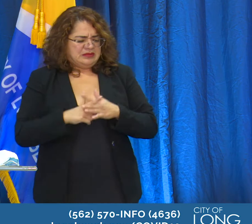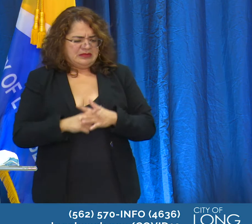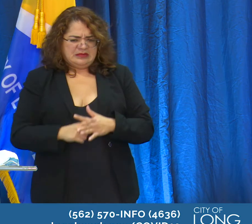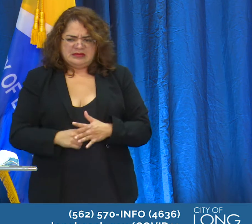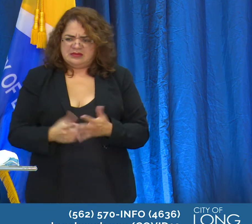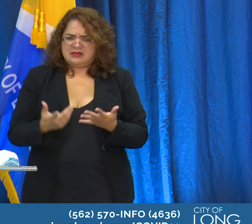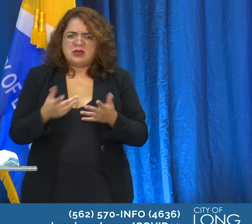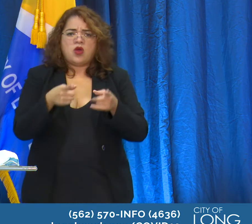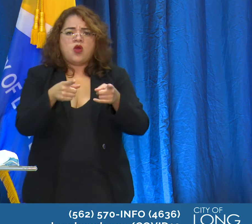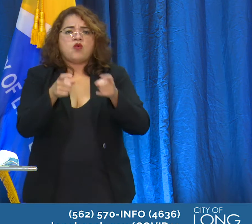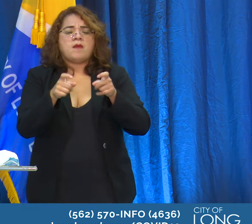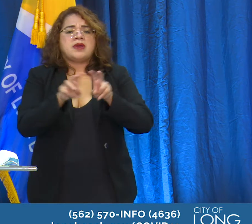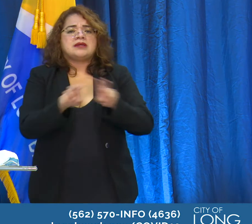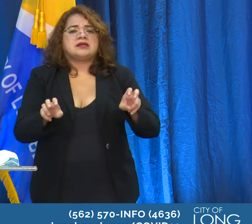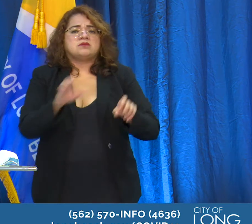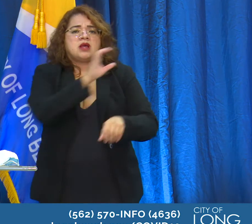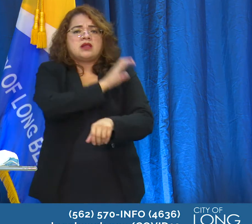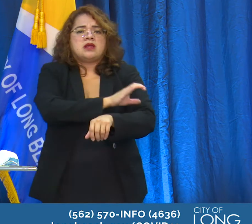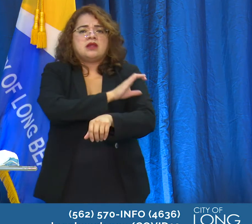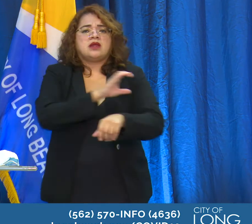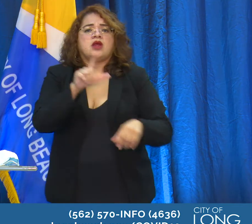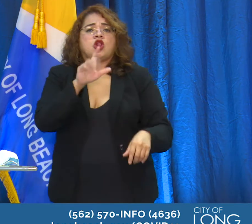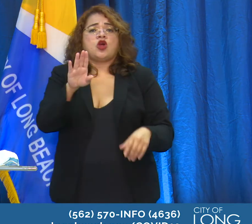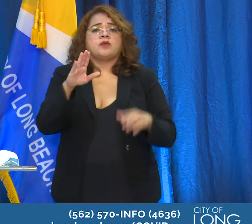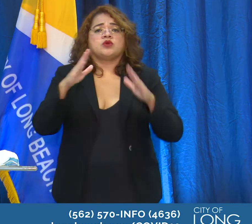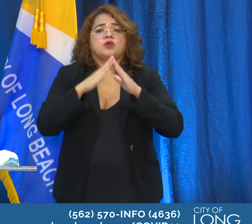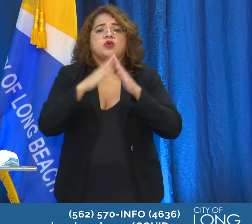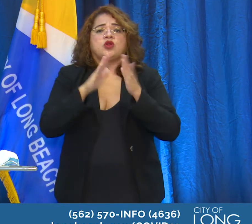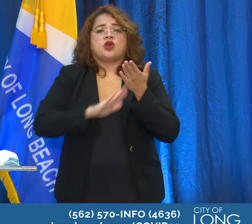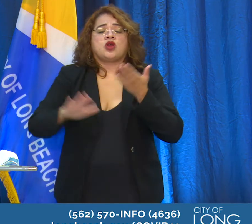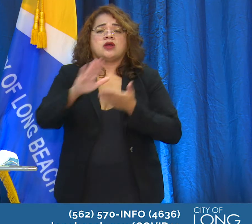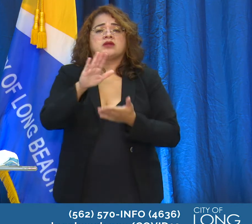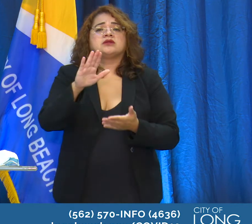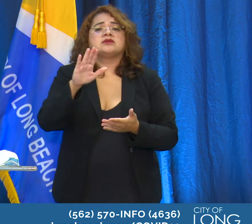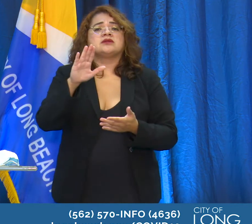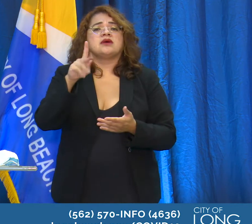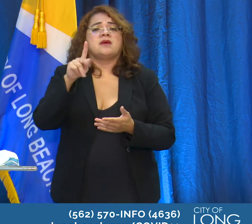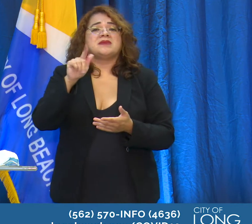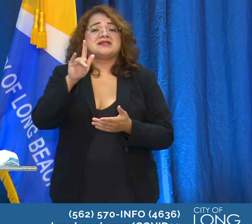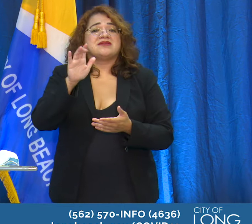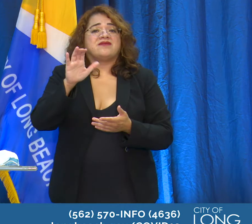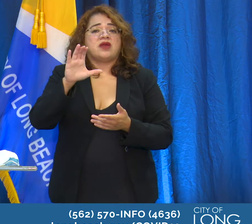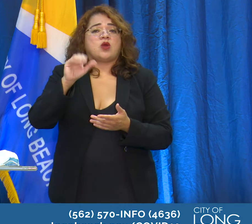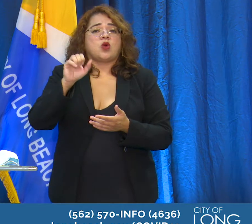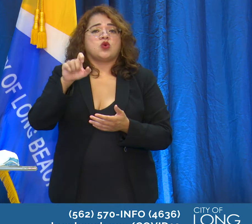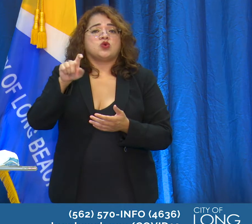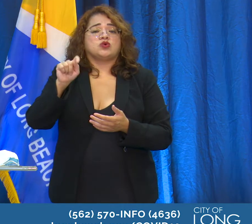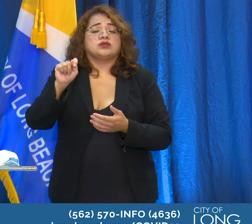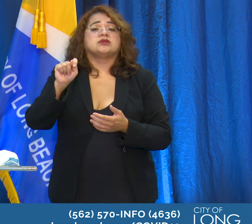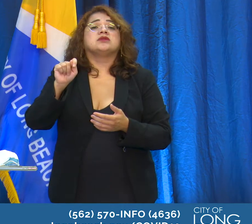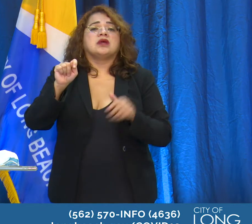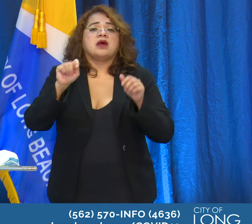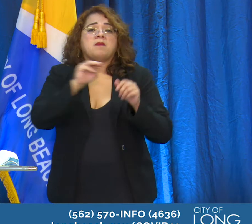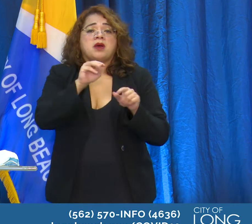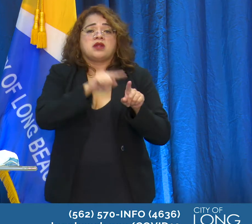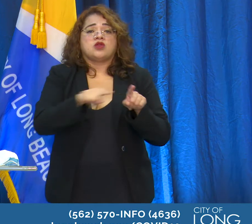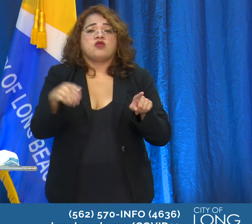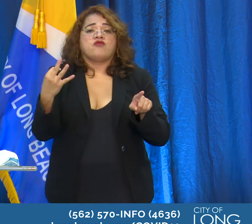at our Rapid Assessment Clinic, which is at the Long Beach Community College Pacific Coast Campus Monday thru Friday, from 10:00am-1:00pm.